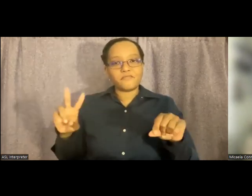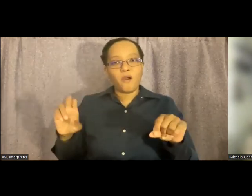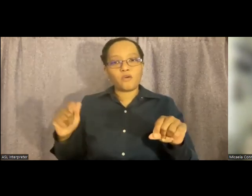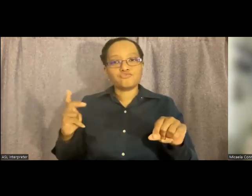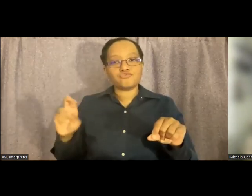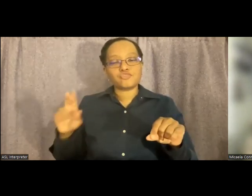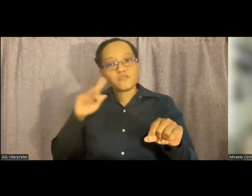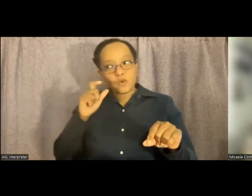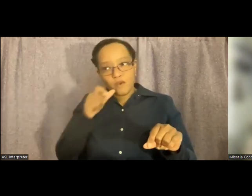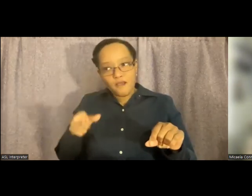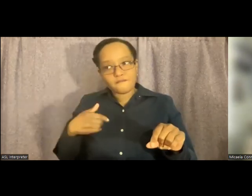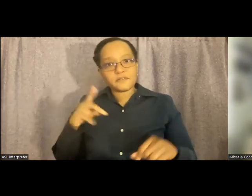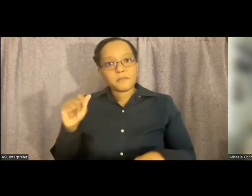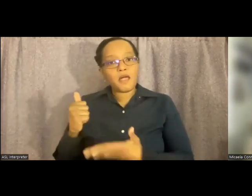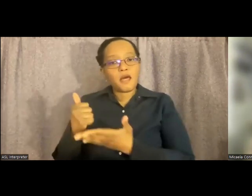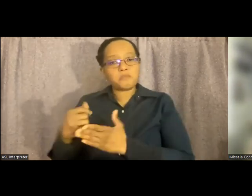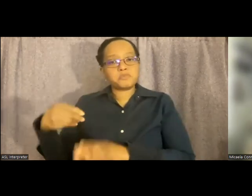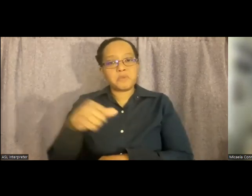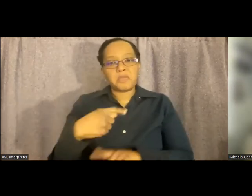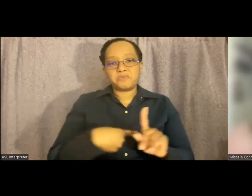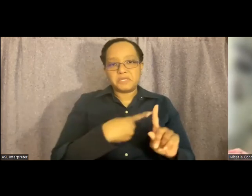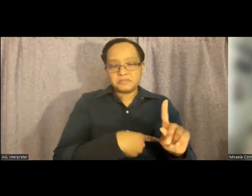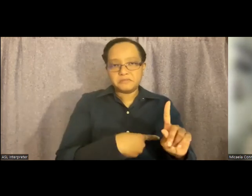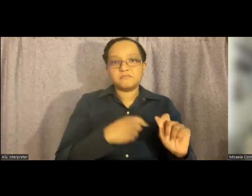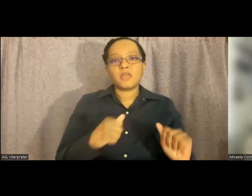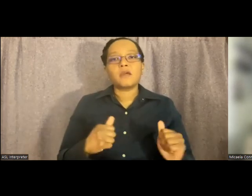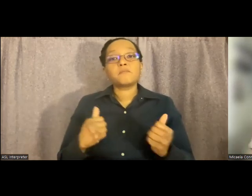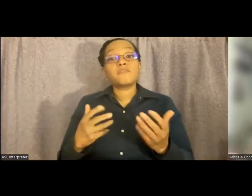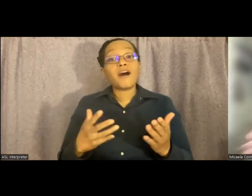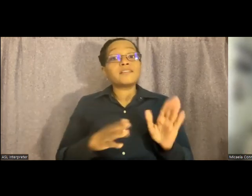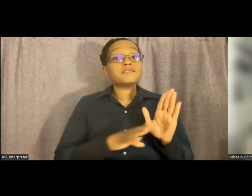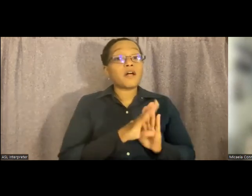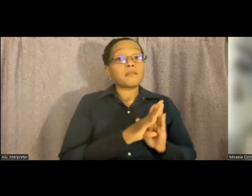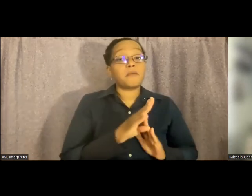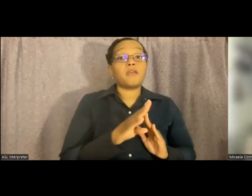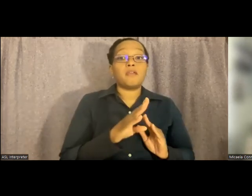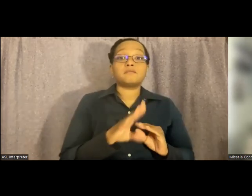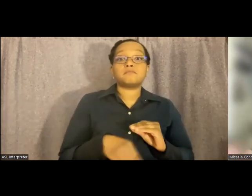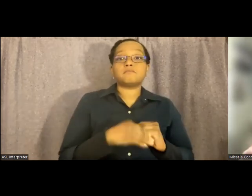them pay the rent , and we can do so by providing development subsidies to developers to encourage